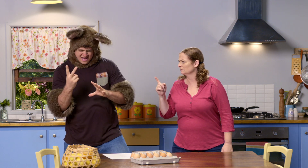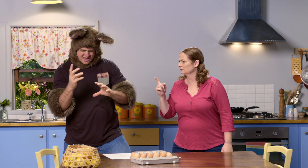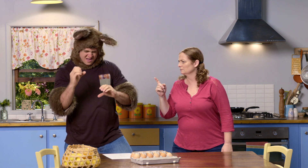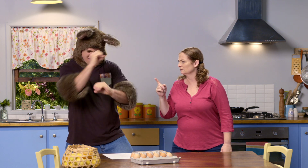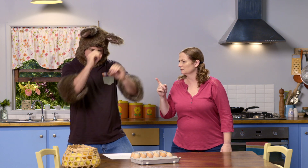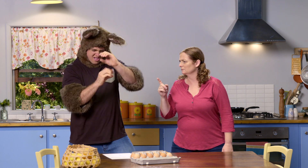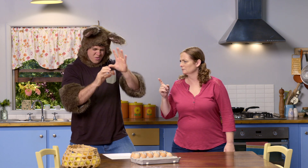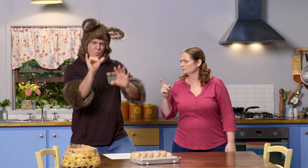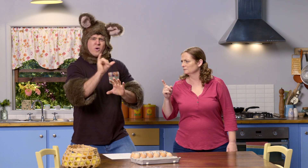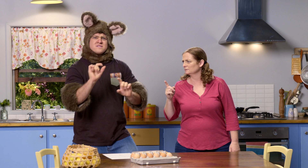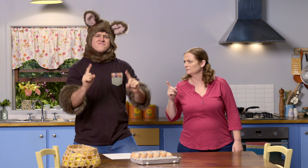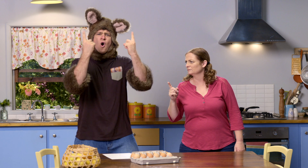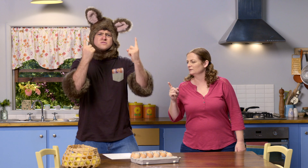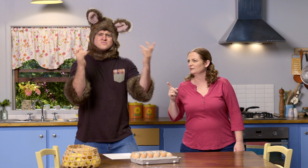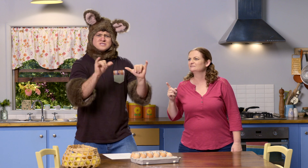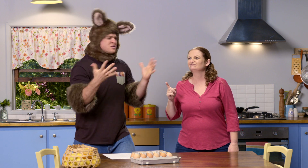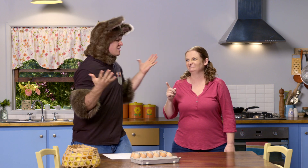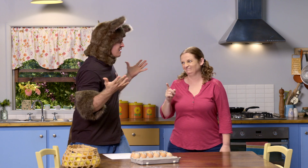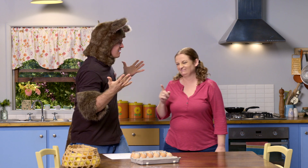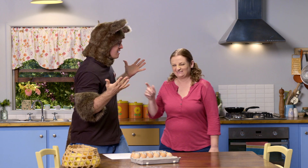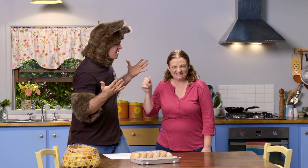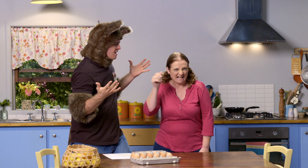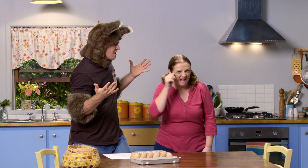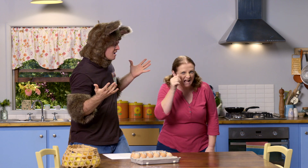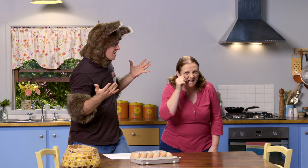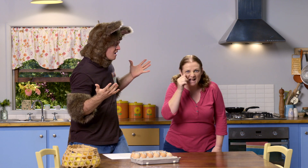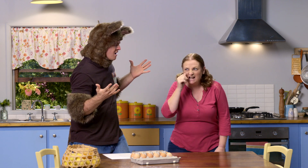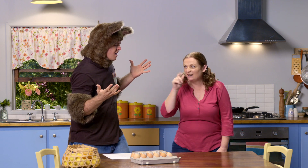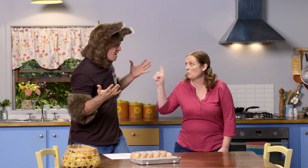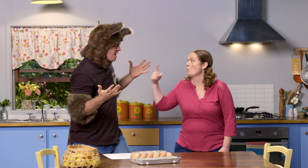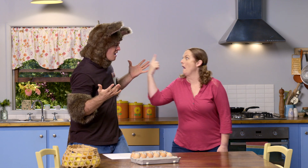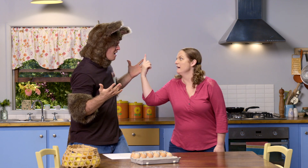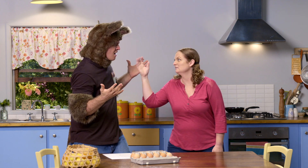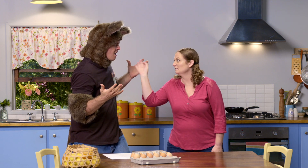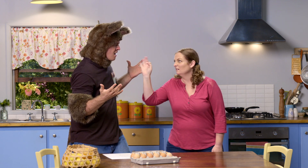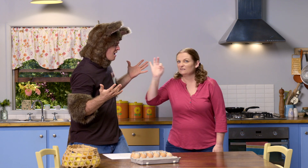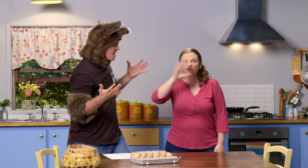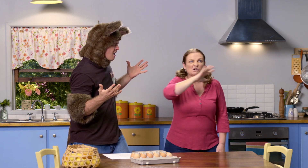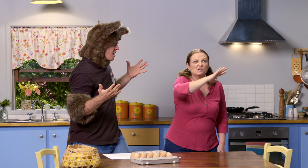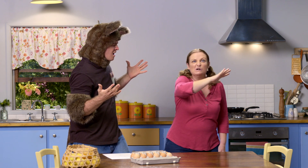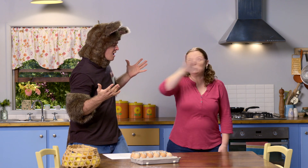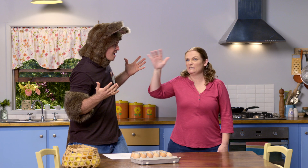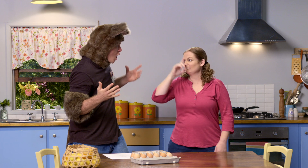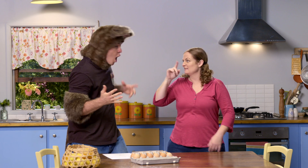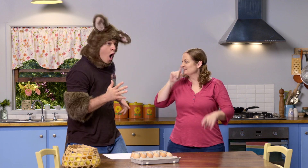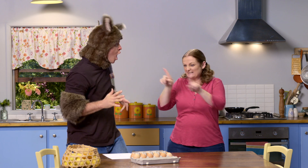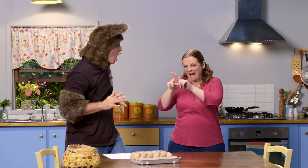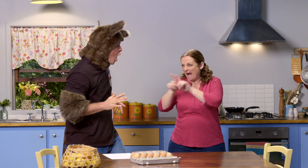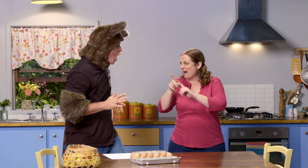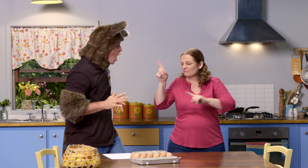Which comes first? I know, Possum. You're not the only one that's confused.